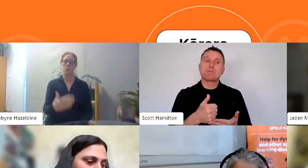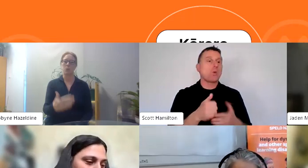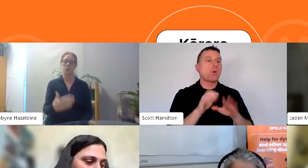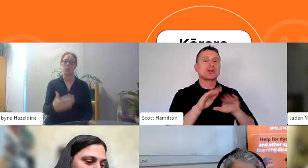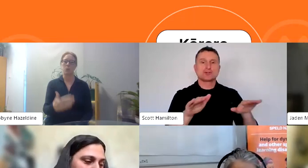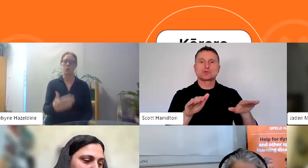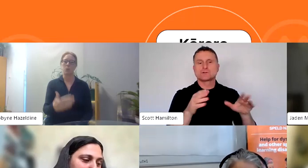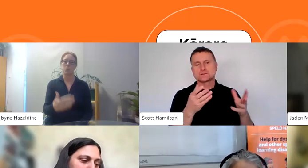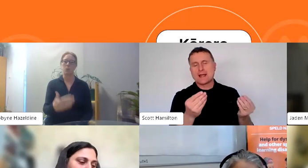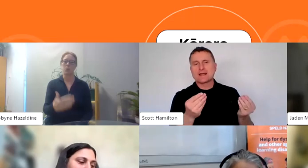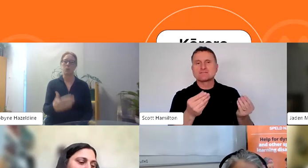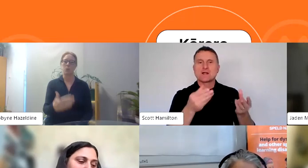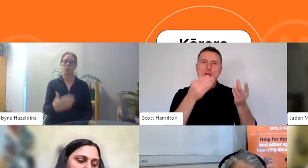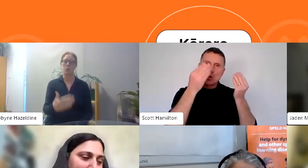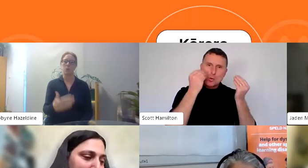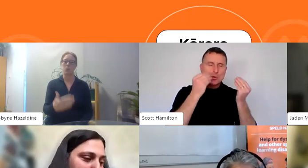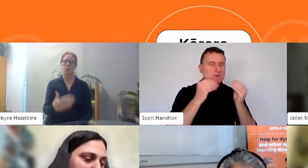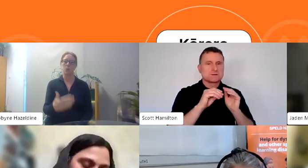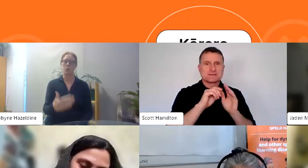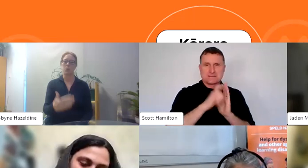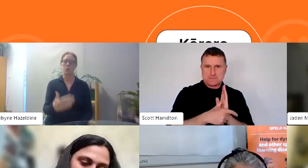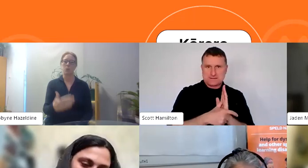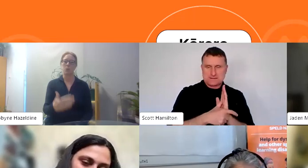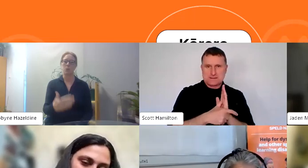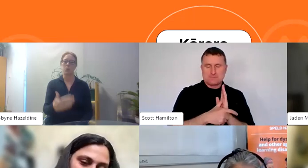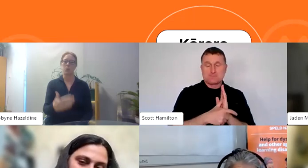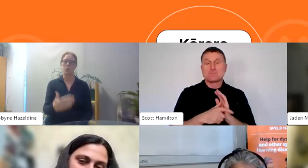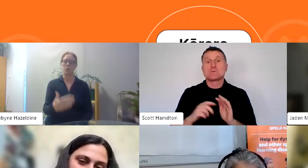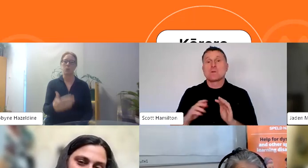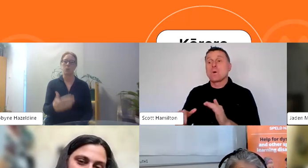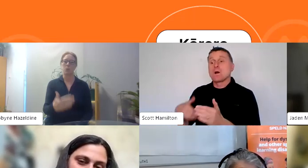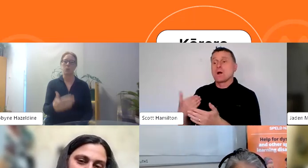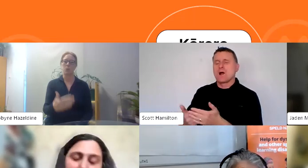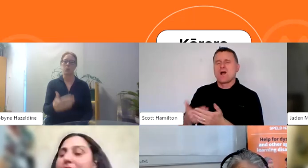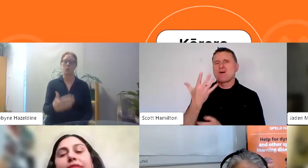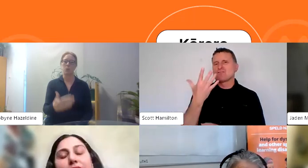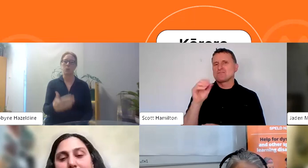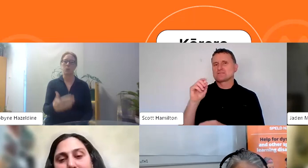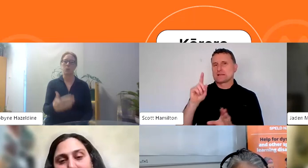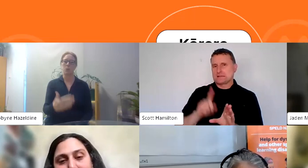to SLD. For over 50 years we have been providing training, assessment